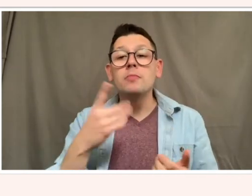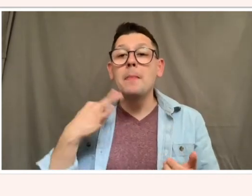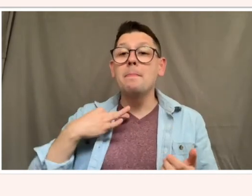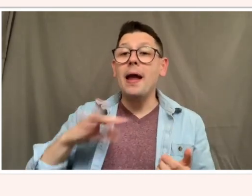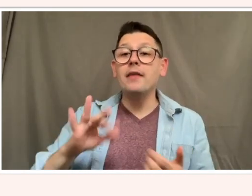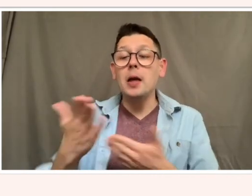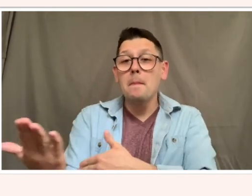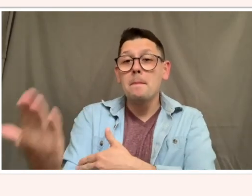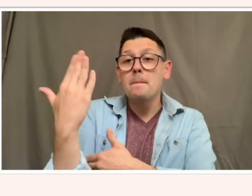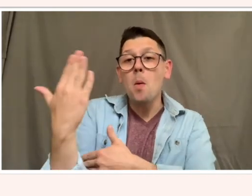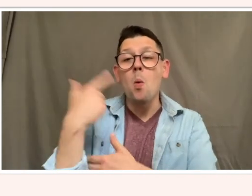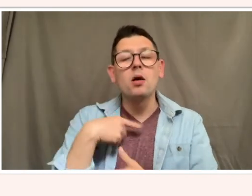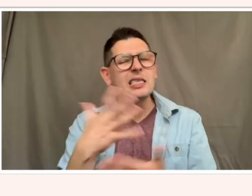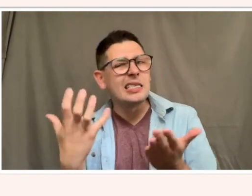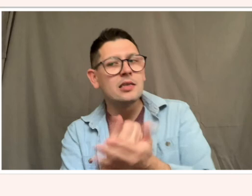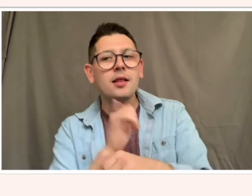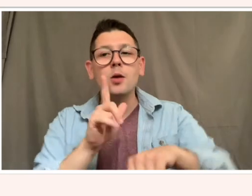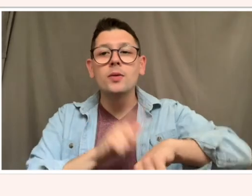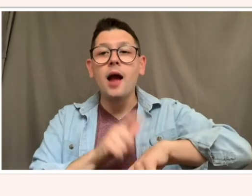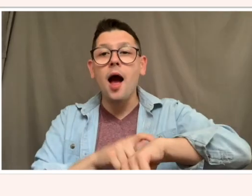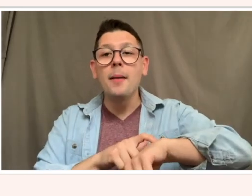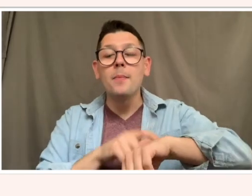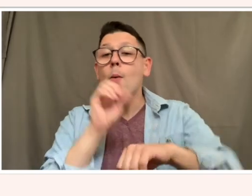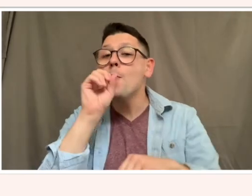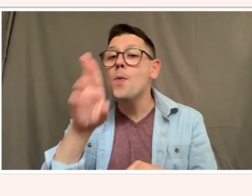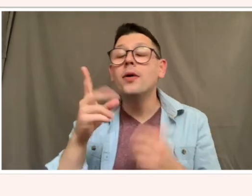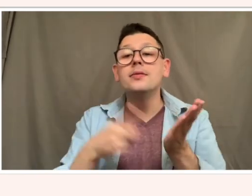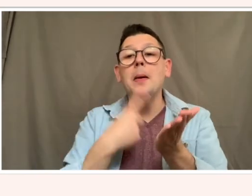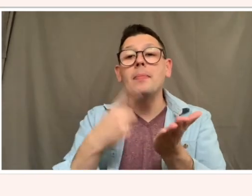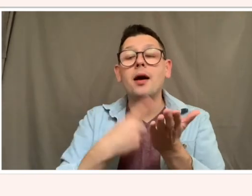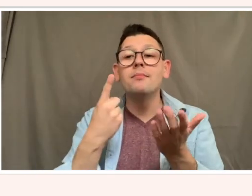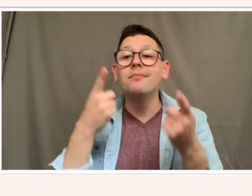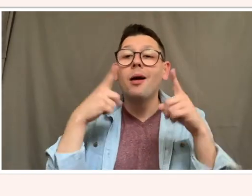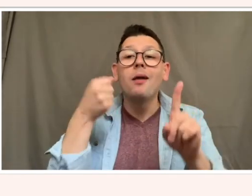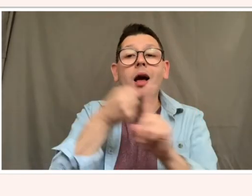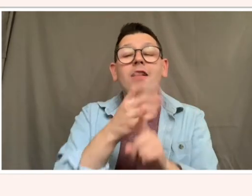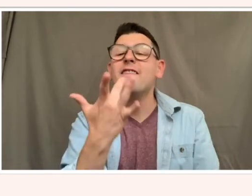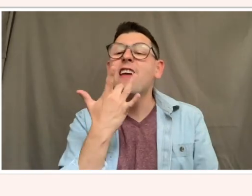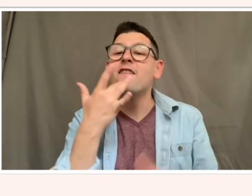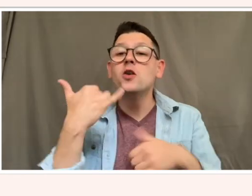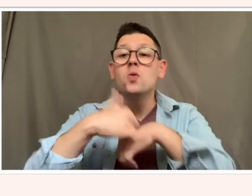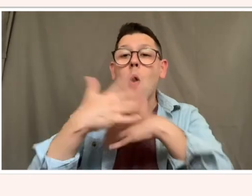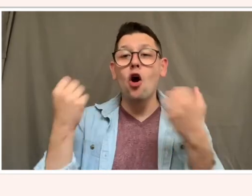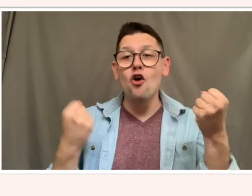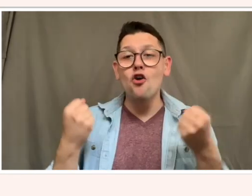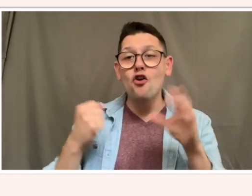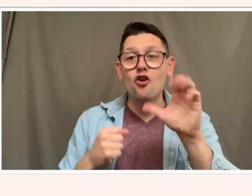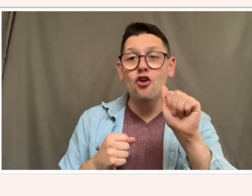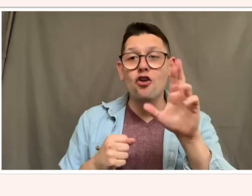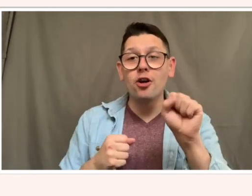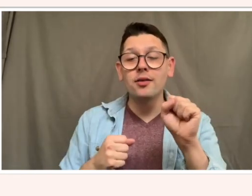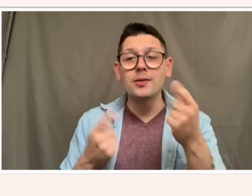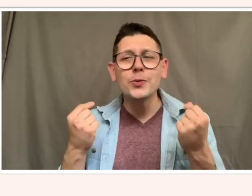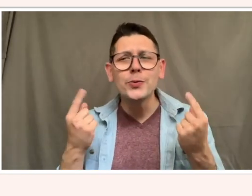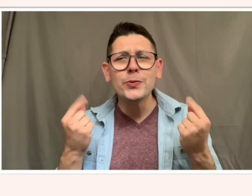You know, some students may benefit from taking a lot of time in the morning to work on learning.